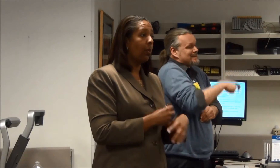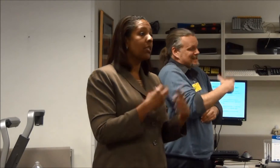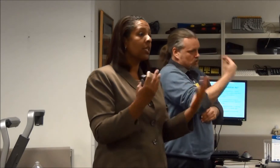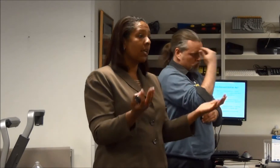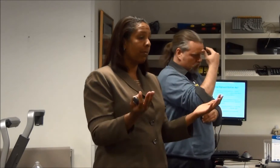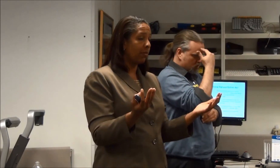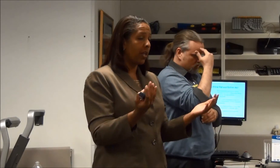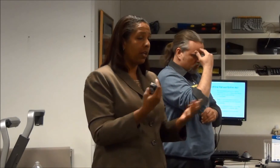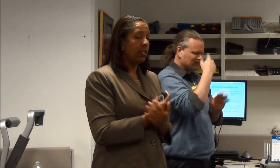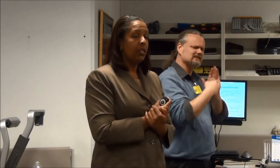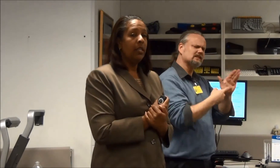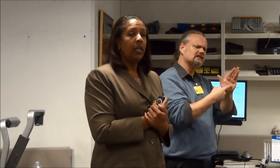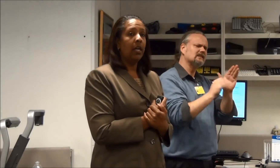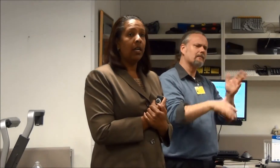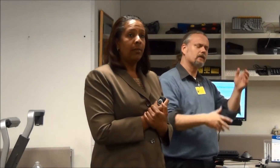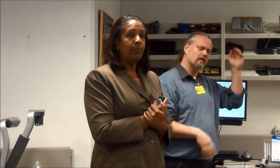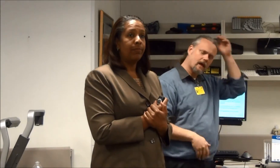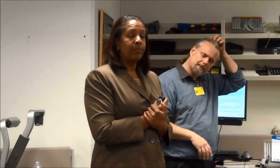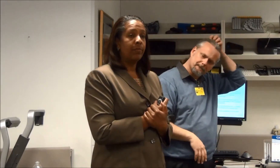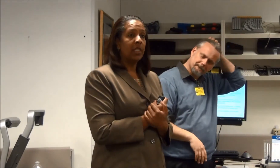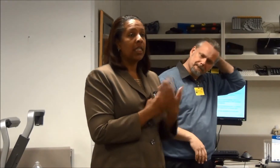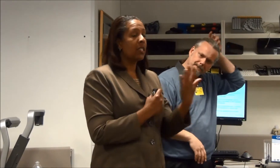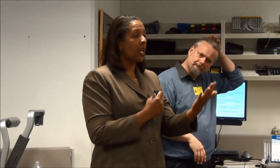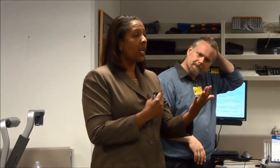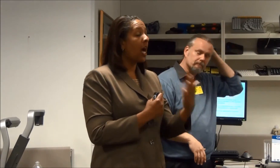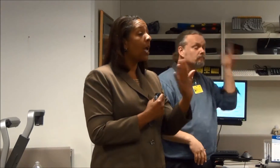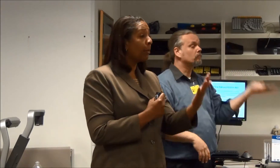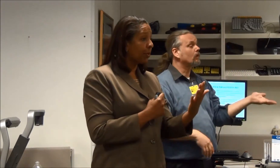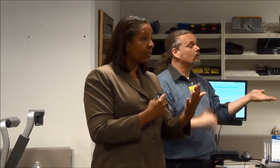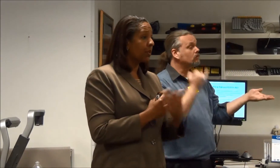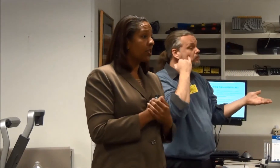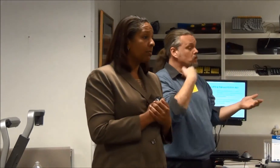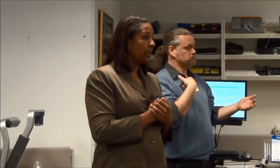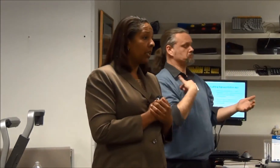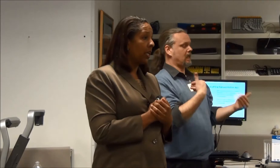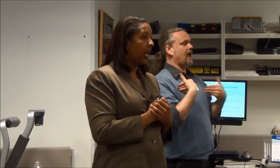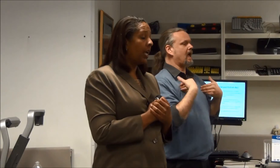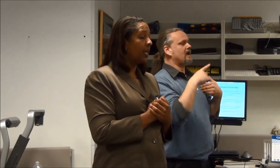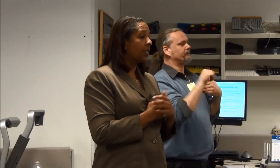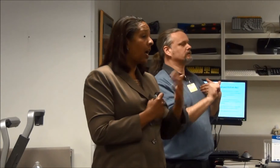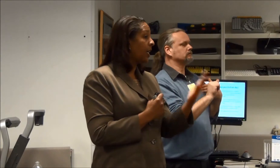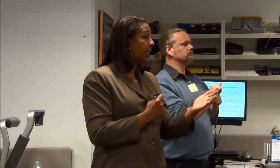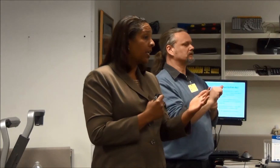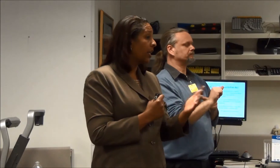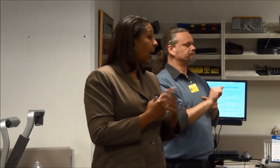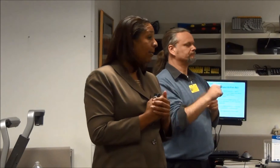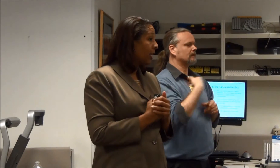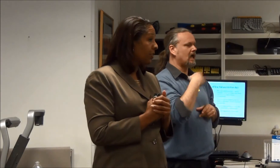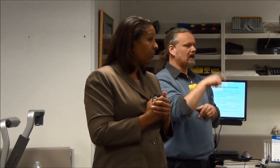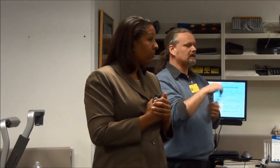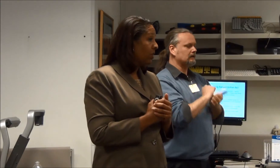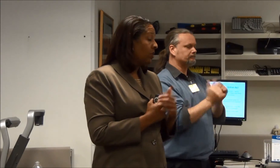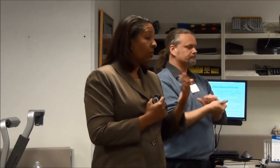So what's an example of that? Let's say I am a person with a disability and I need an accommodation.